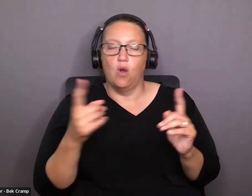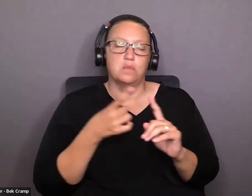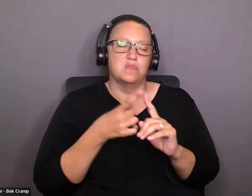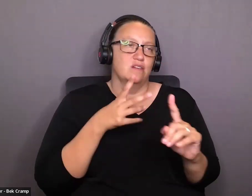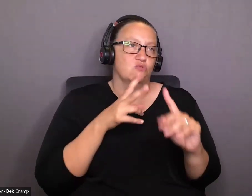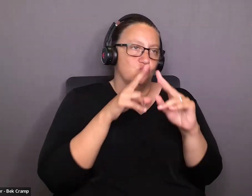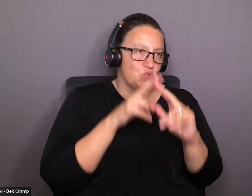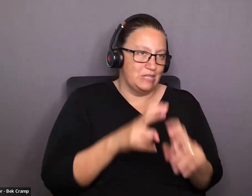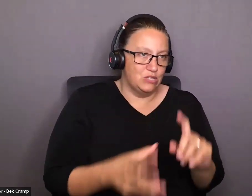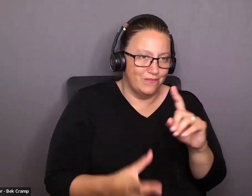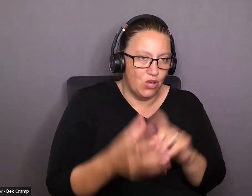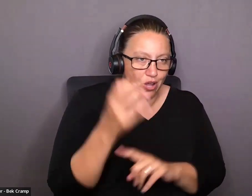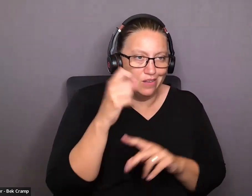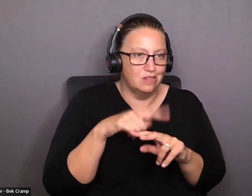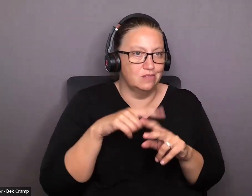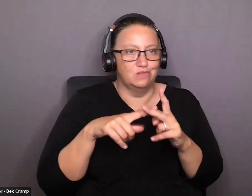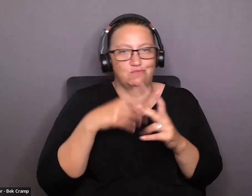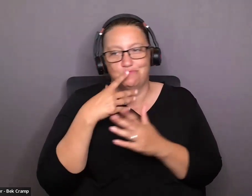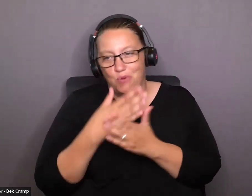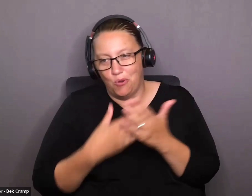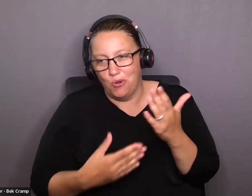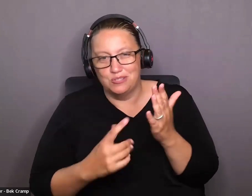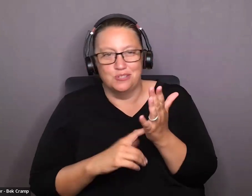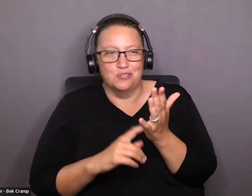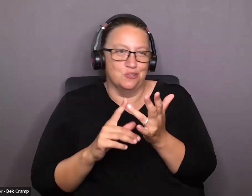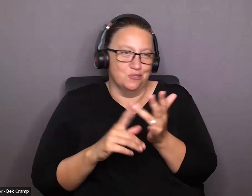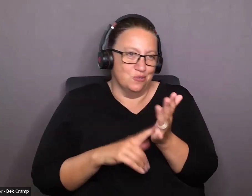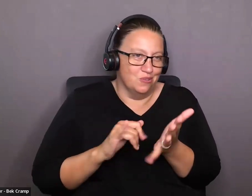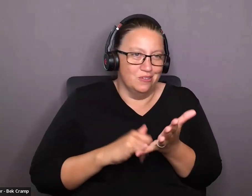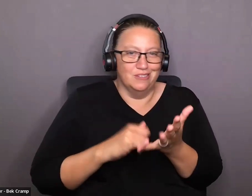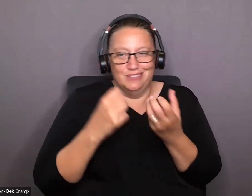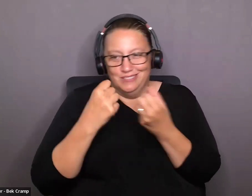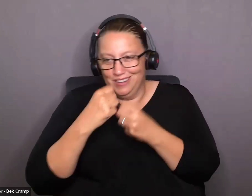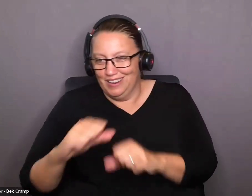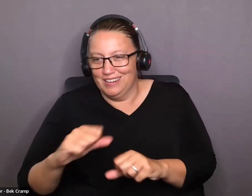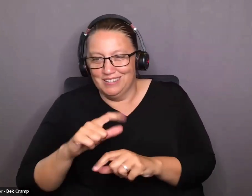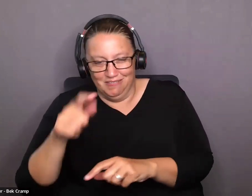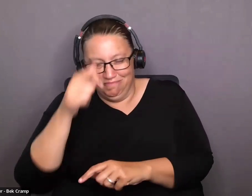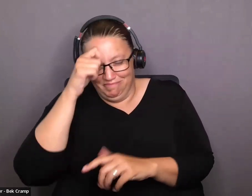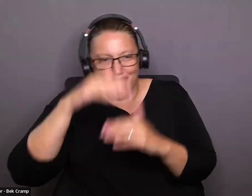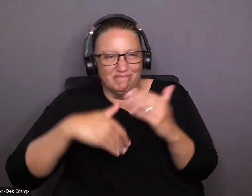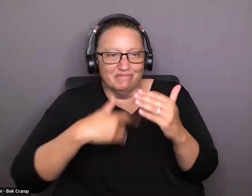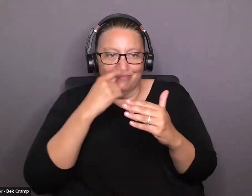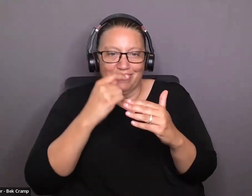tools or strategies do you know of that could help eliminate restrictive practices,